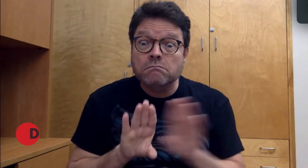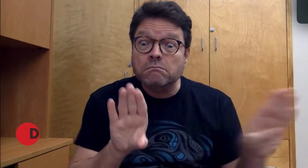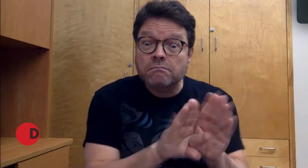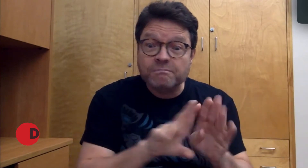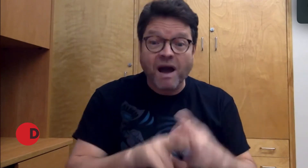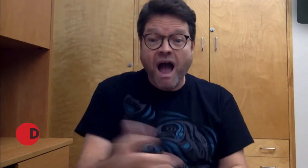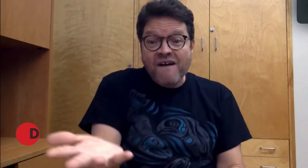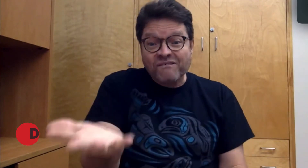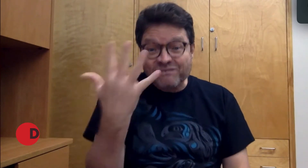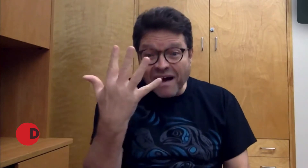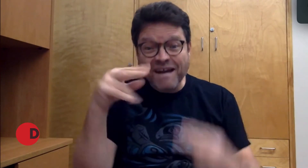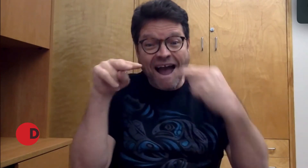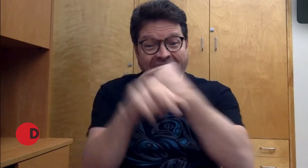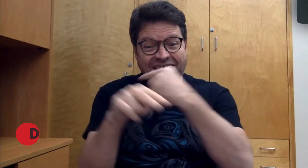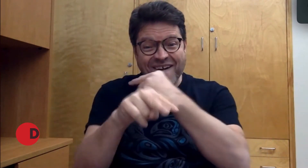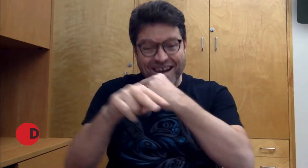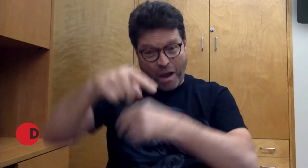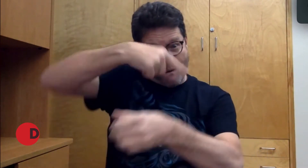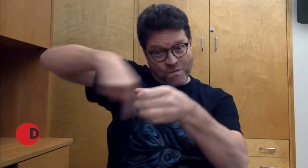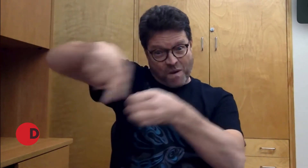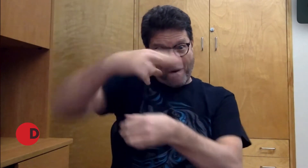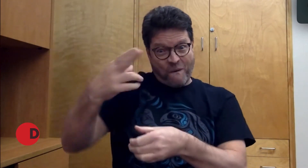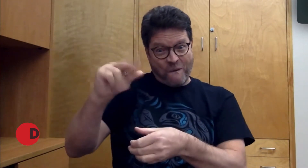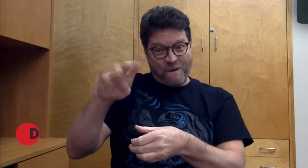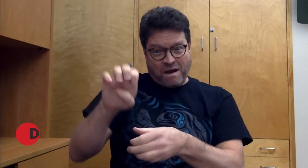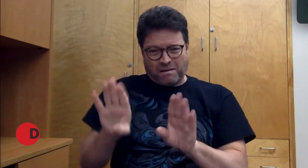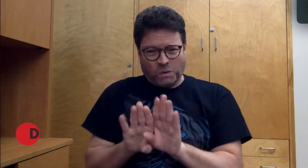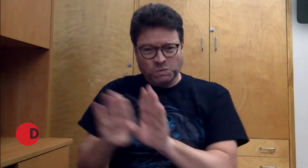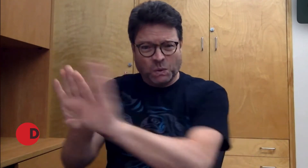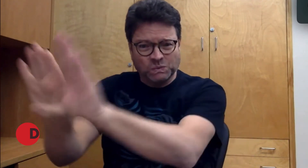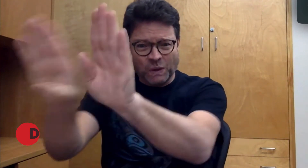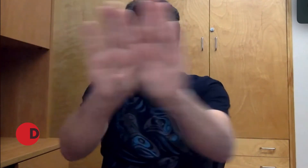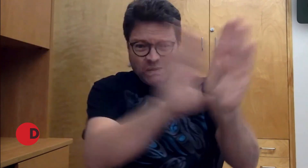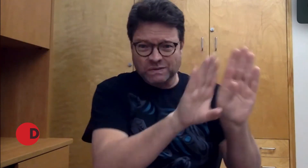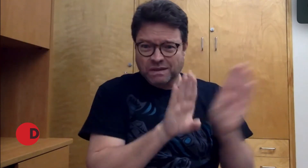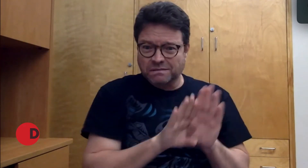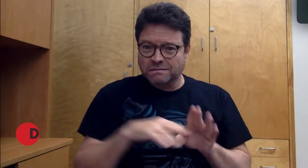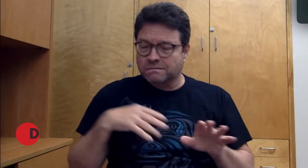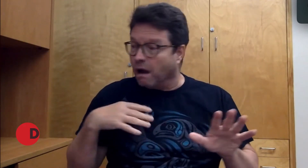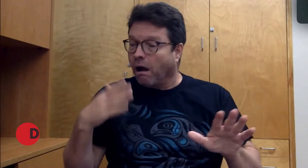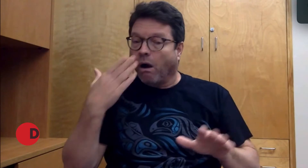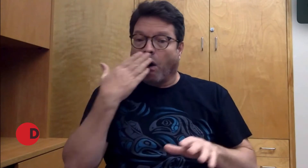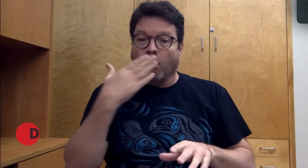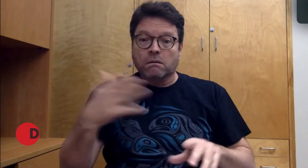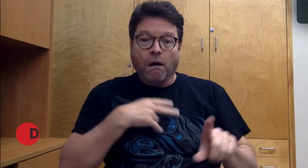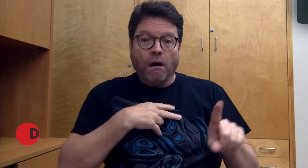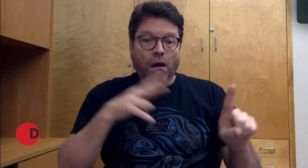and to my surprise, they were both closed. There were five highways surrounded by Hope and they were all closed.